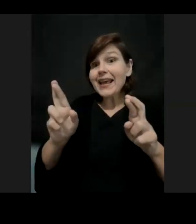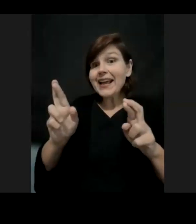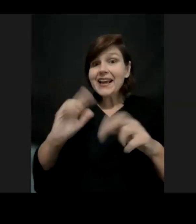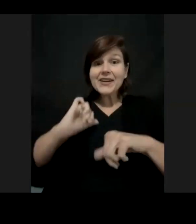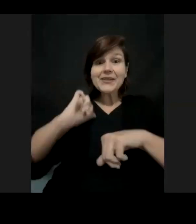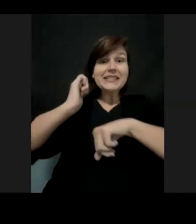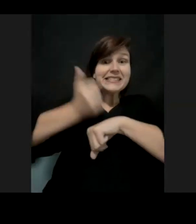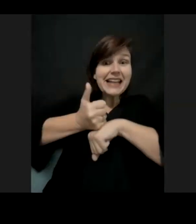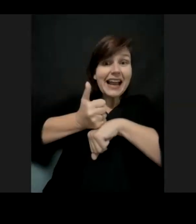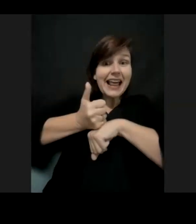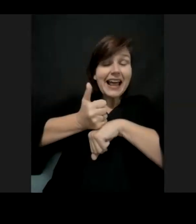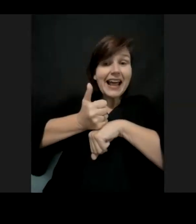Off we go.